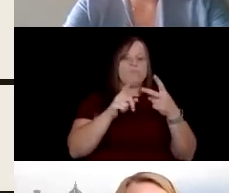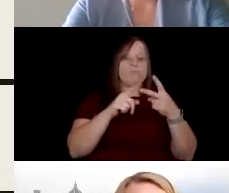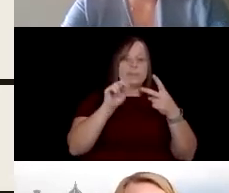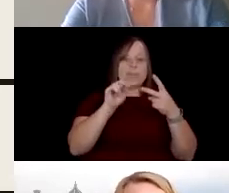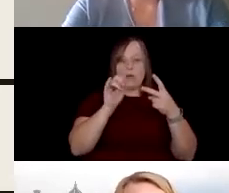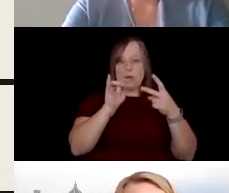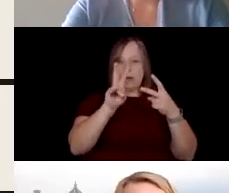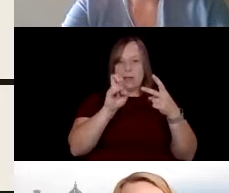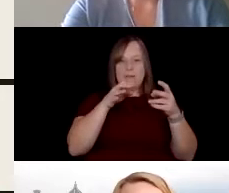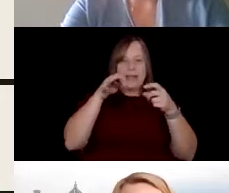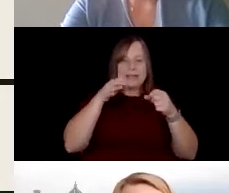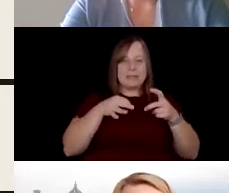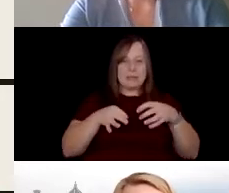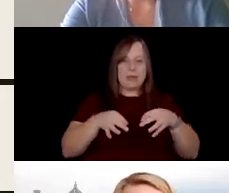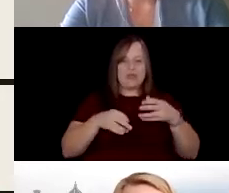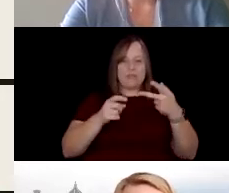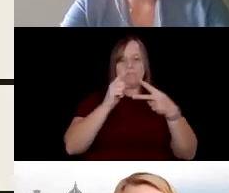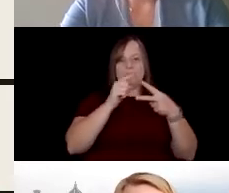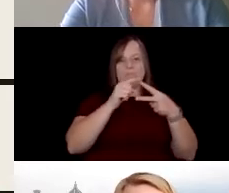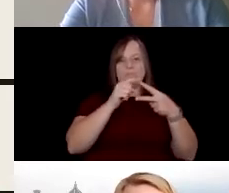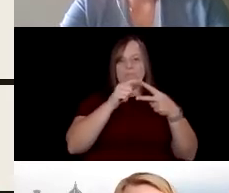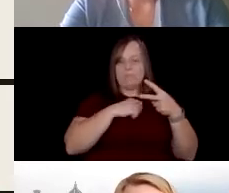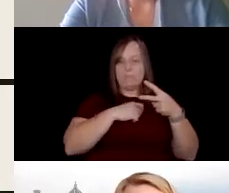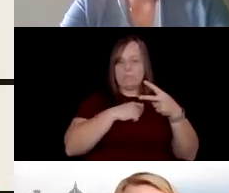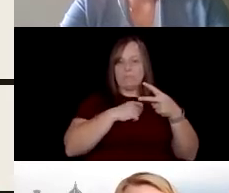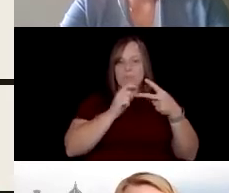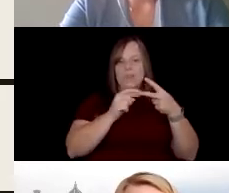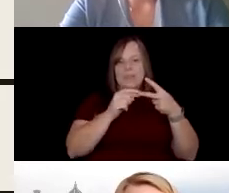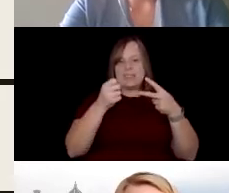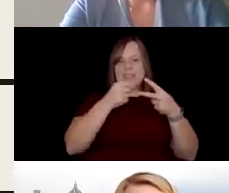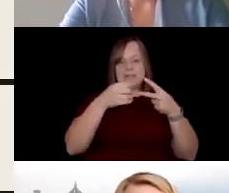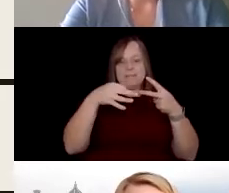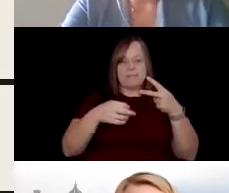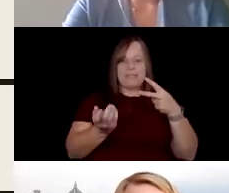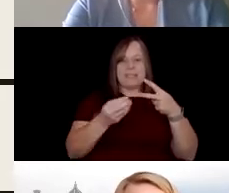is an explanation of why you were given this category. So if you were discharged other than honorably,